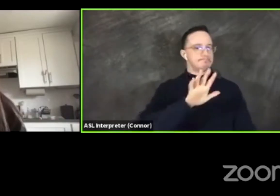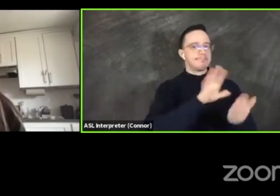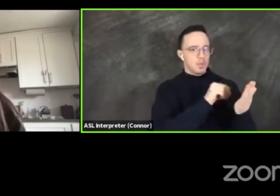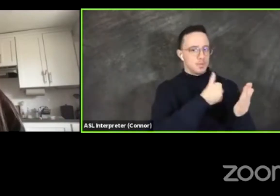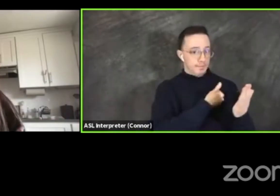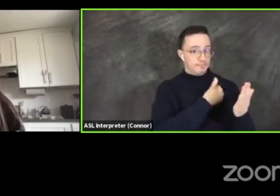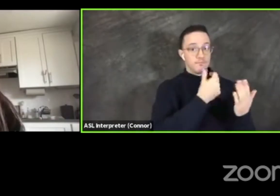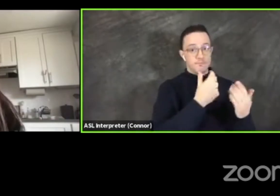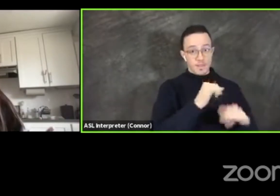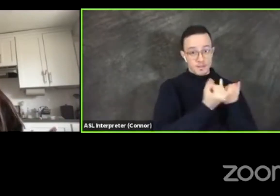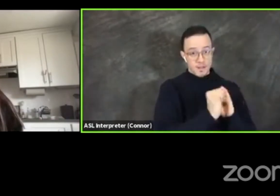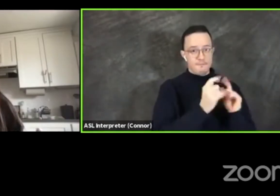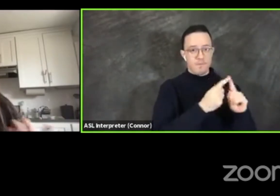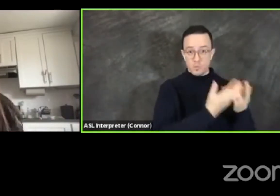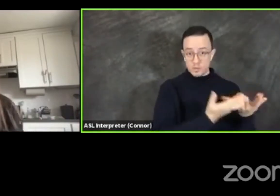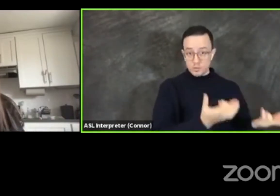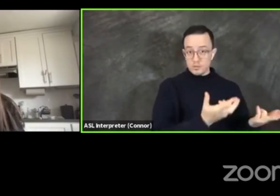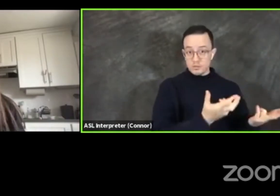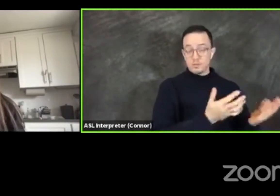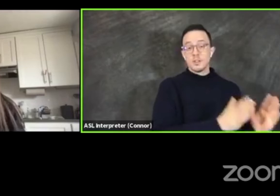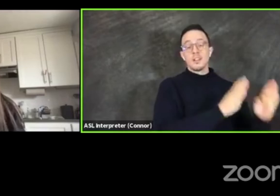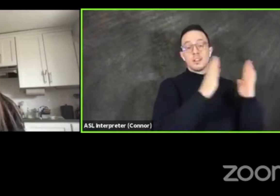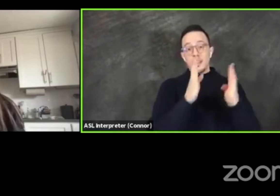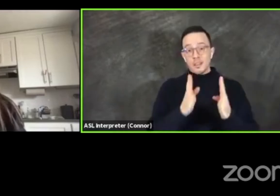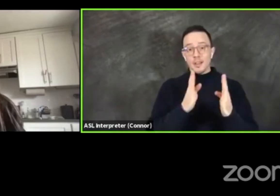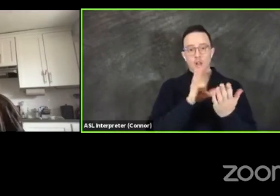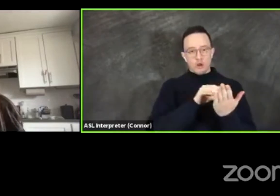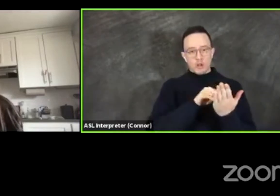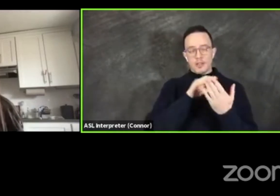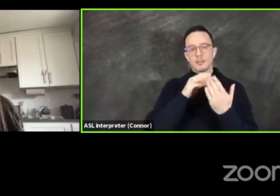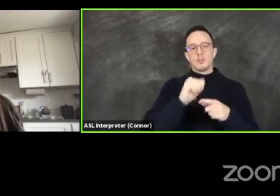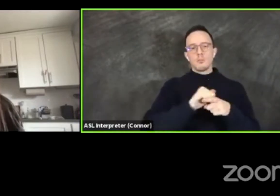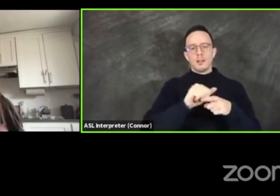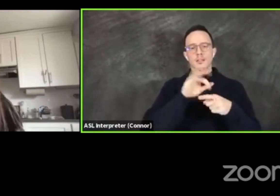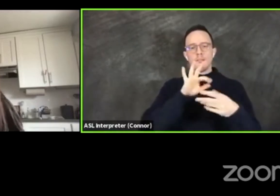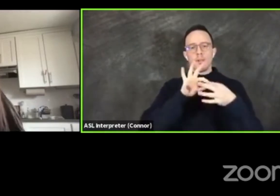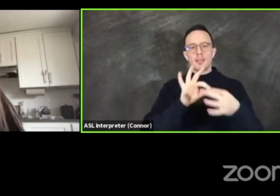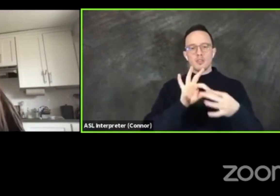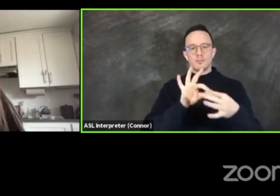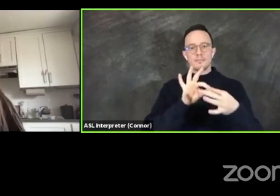US IS MOVING OUR LEARNING INTO A PRACTICE OF RELATIONSHIP TO ENSURE THE DIRECT AND VESTED